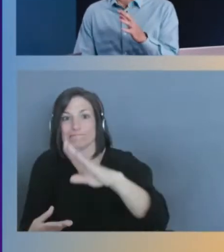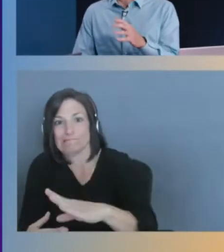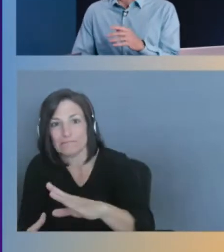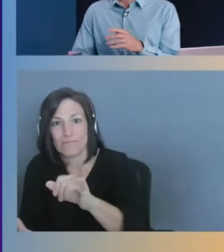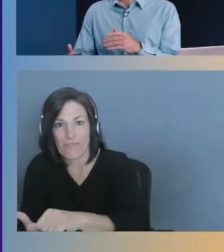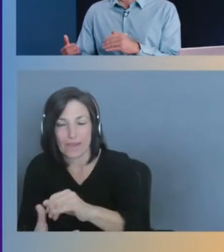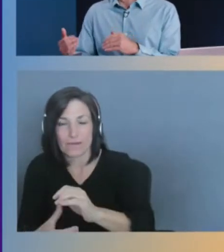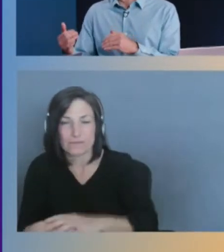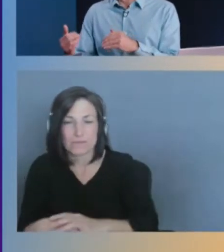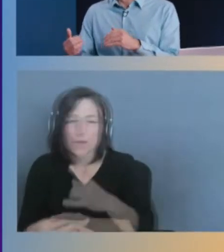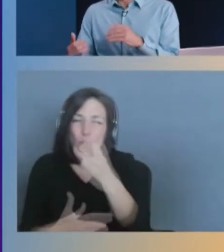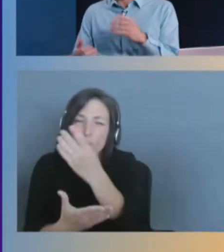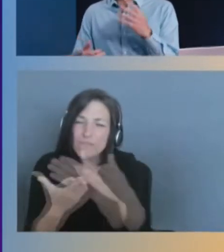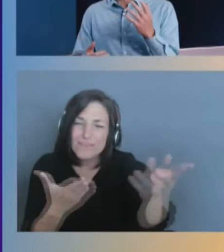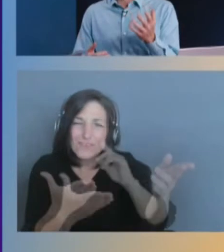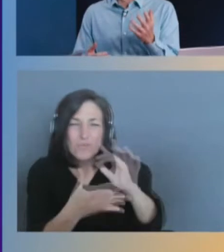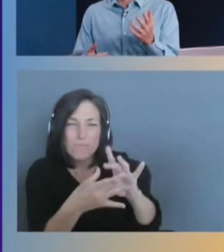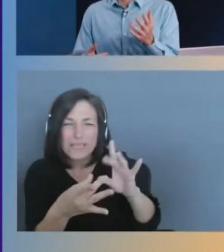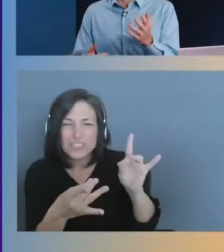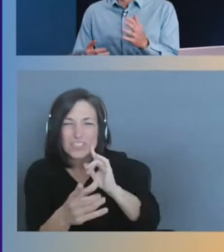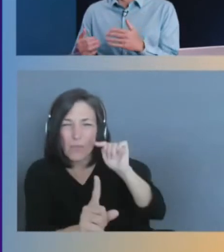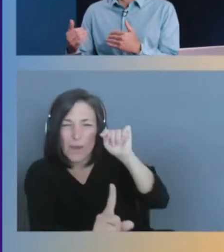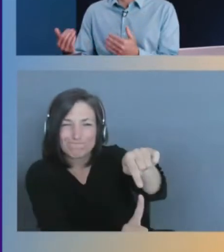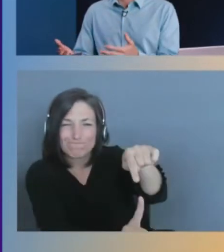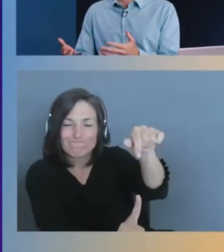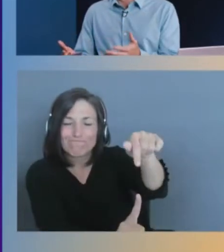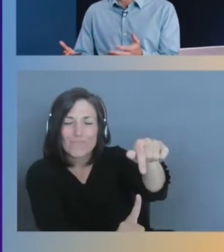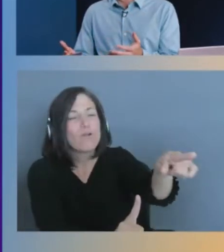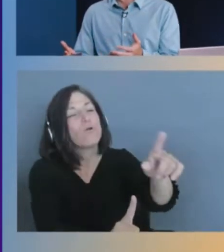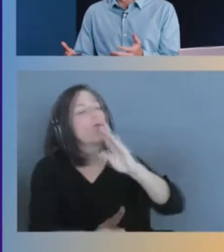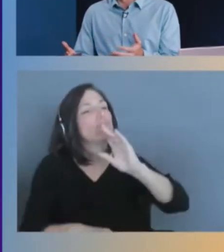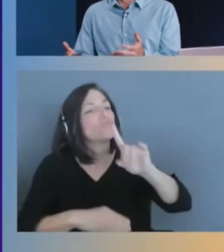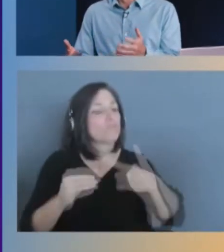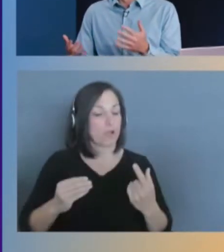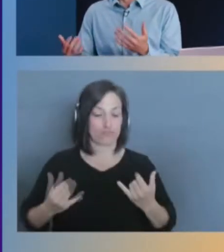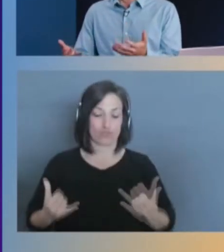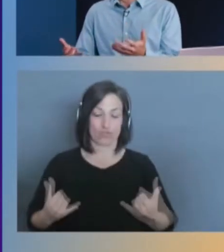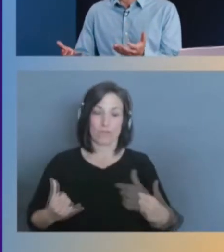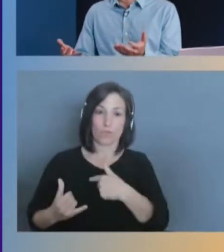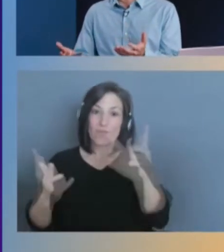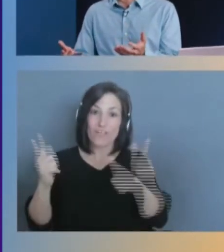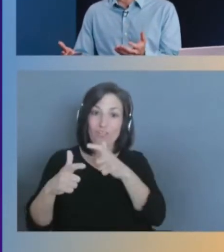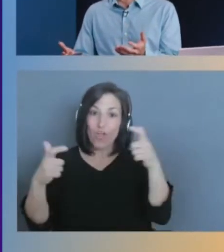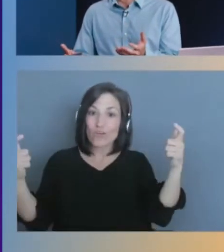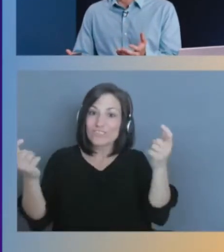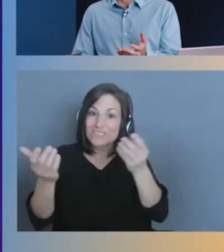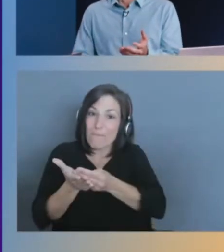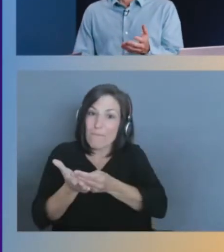that you said is that we talked about, we're currently the largest buyer of renewable energy,